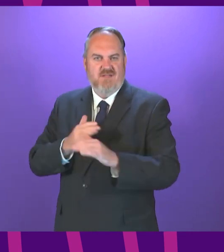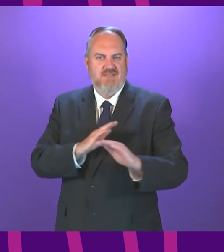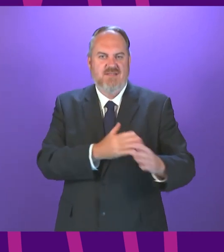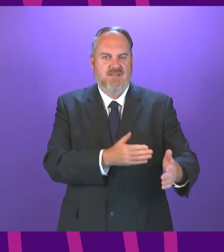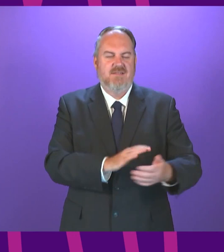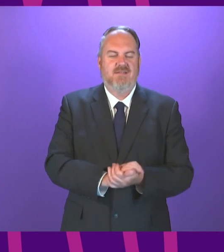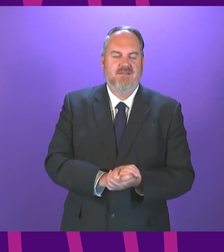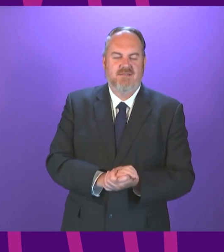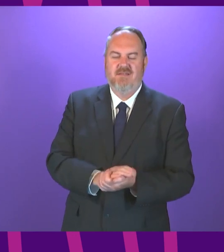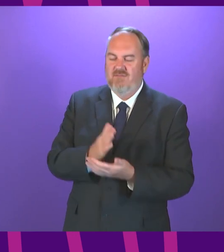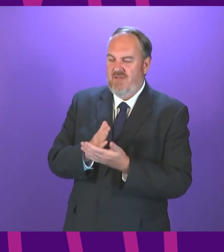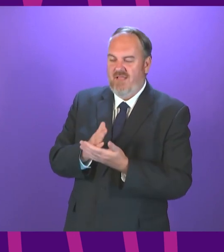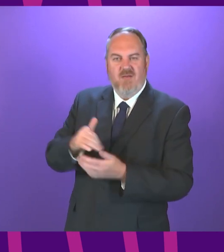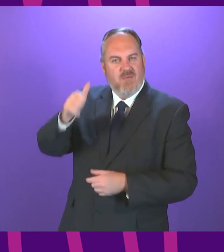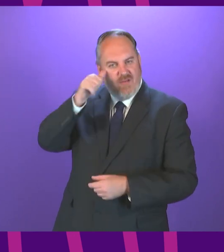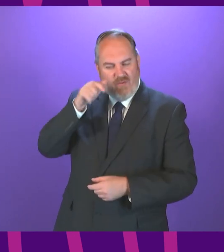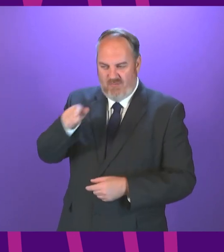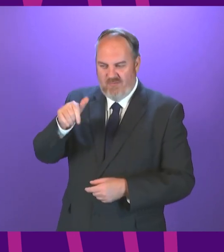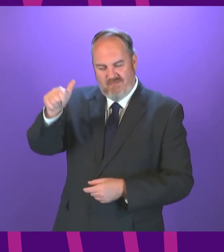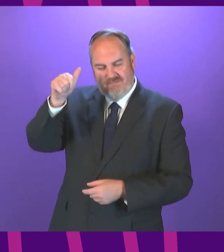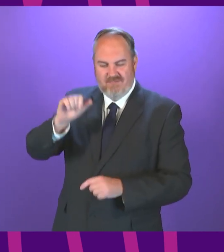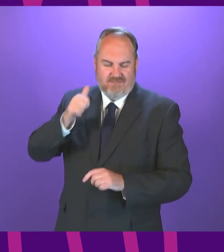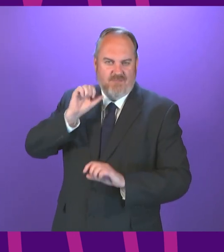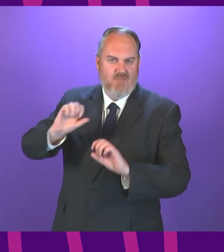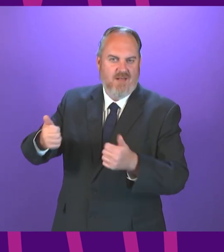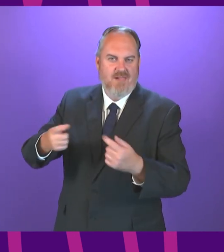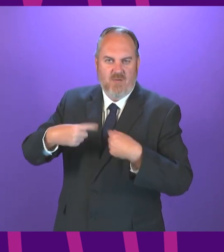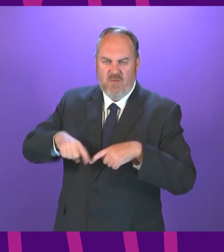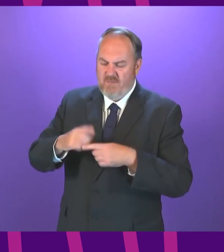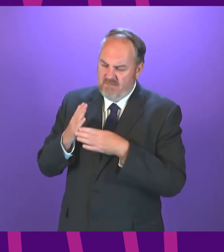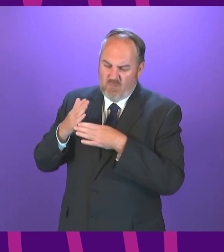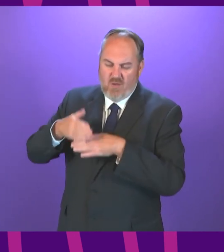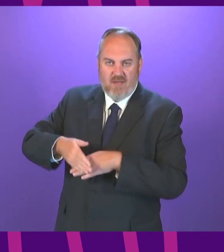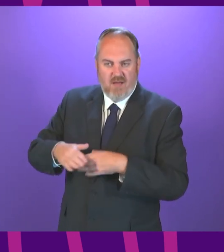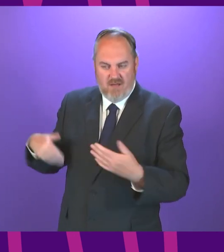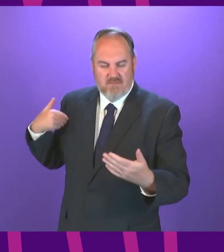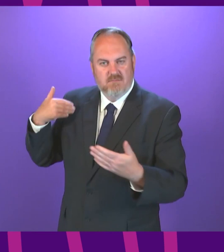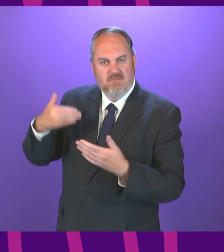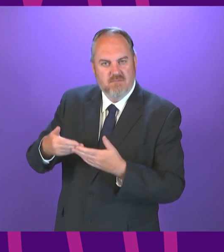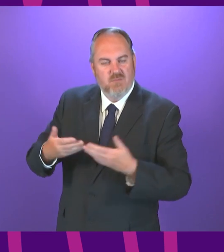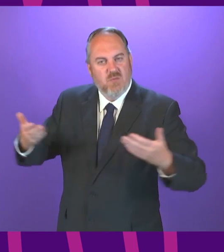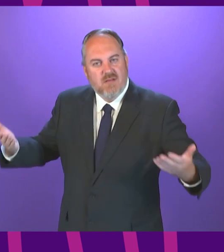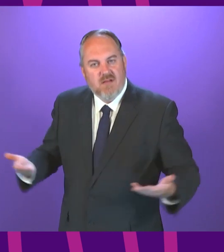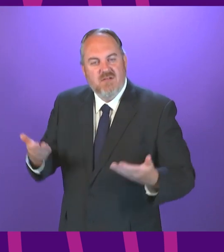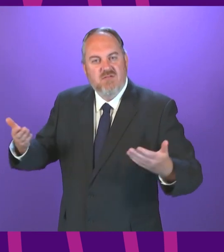As Stephanie Callaghan is no doubt aware, work has been on-going to promote the need for people, for